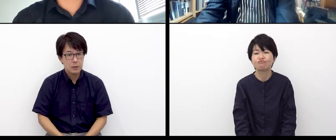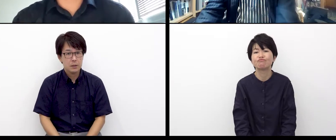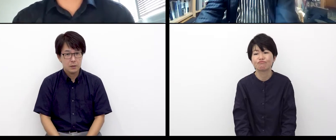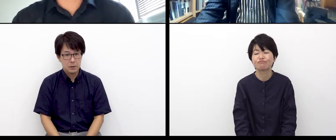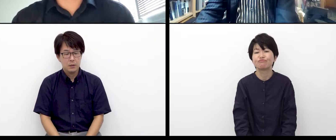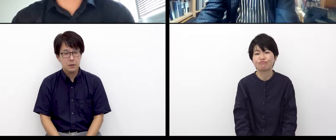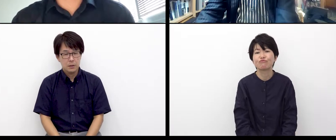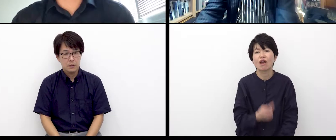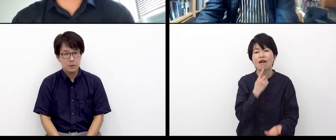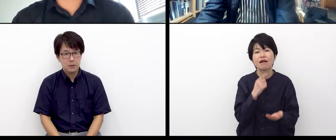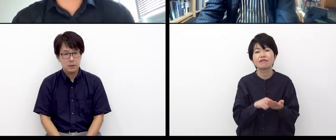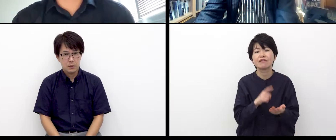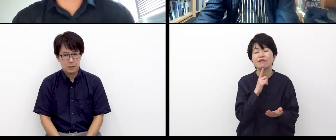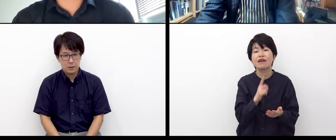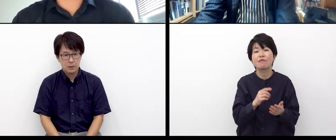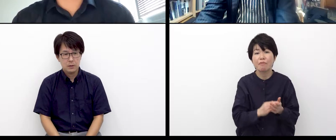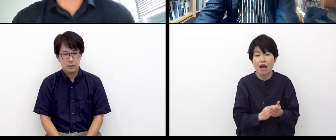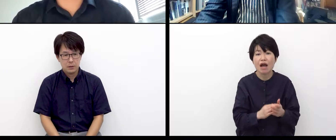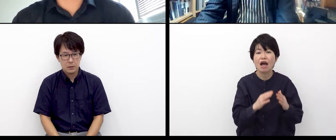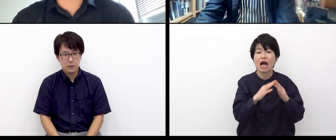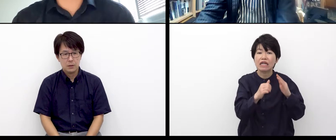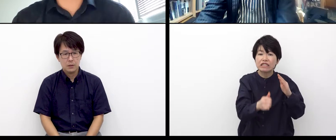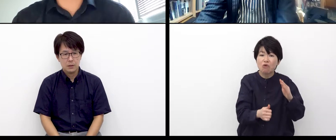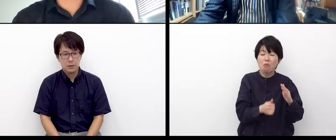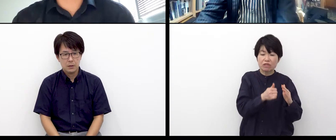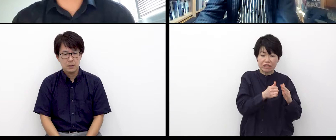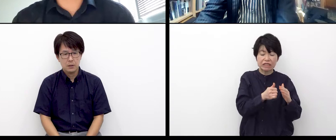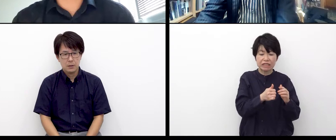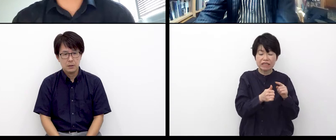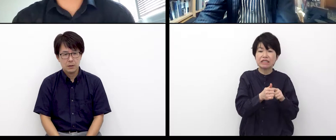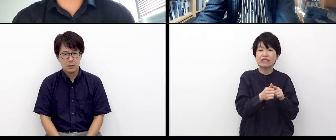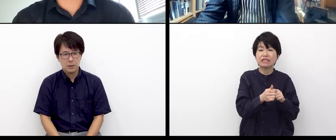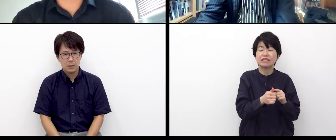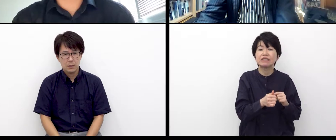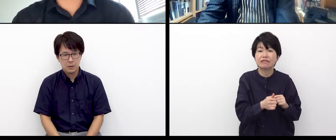or speaking generally about “hikikomori” people,